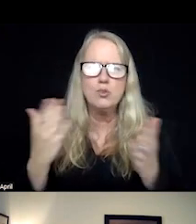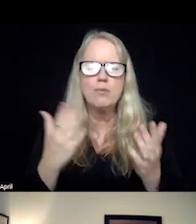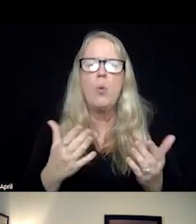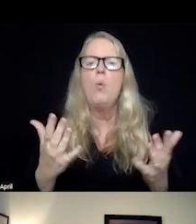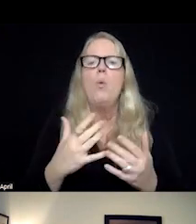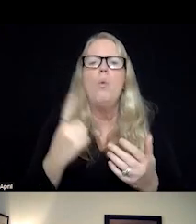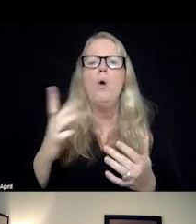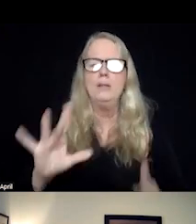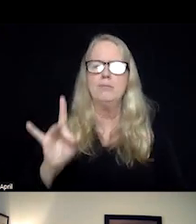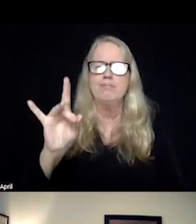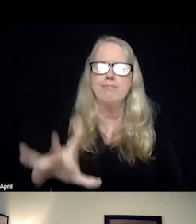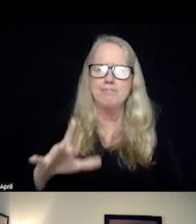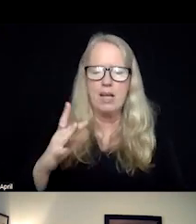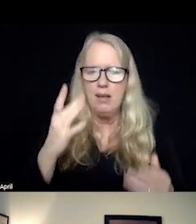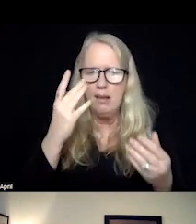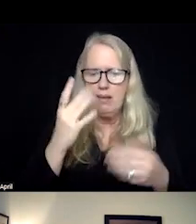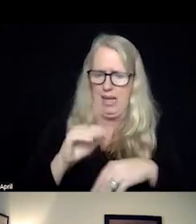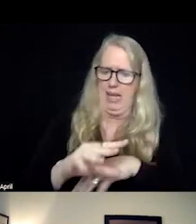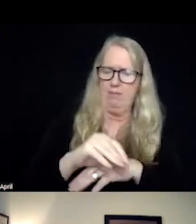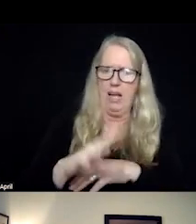IS ONE PIECE OF ADVICE THAT YOU WOULD LEAVE FOLKS WITH WHO ARE